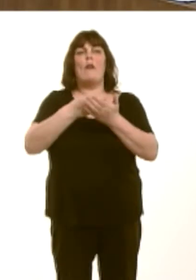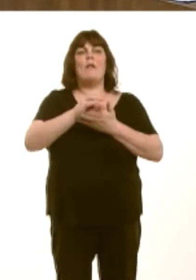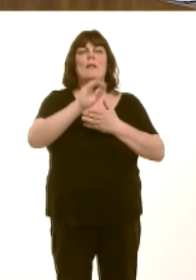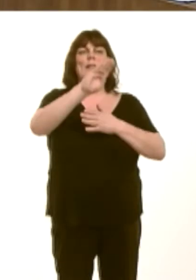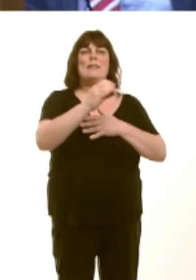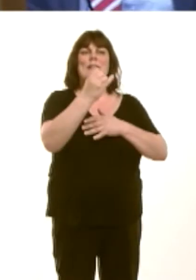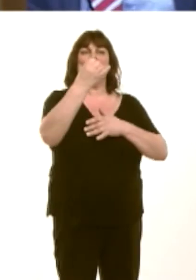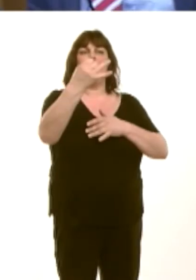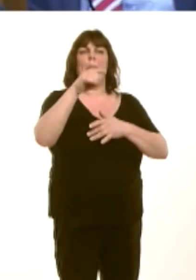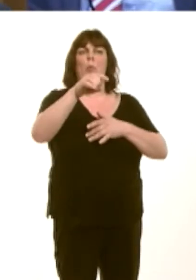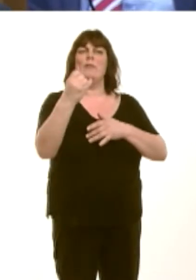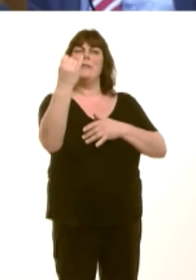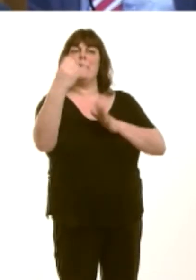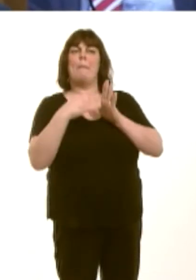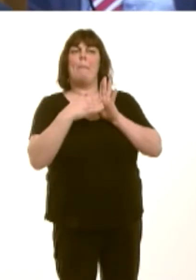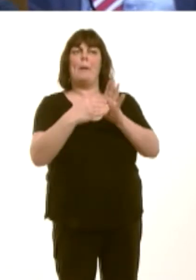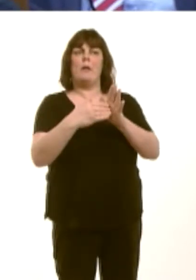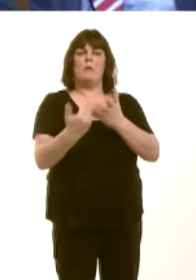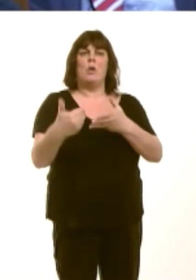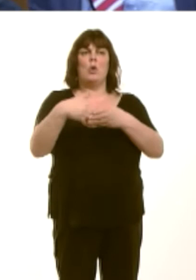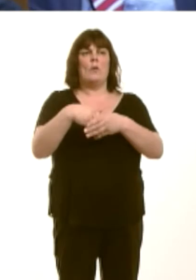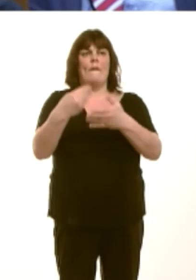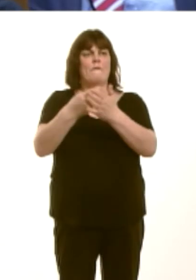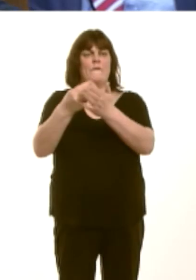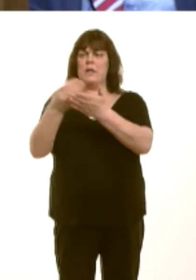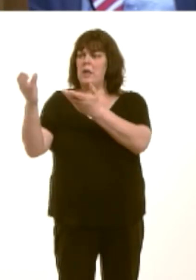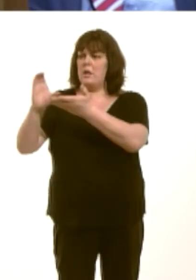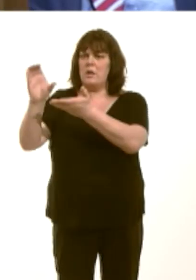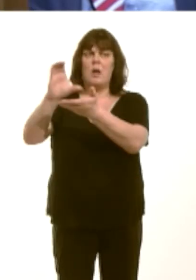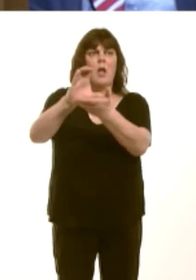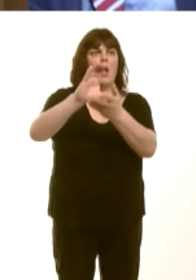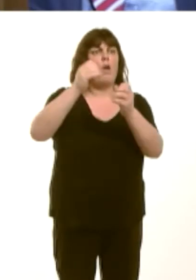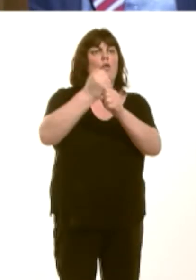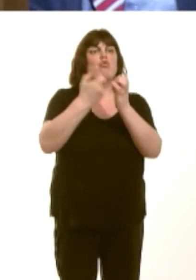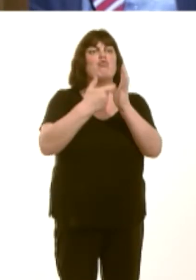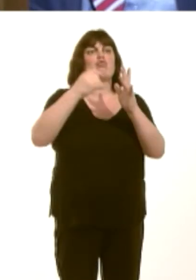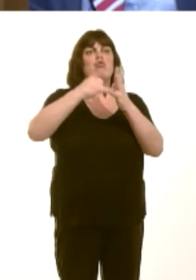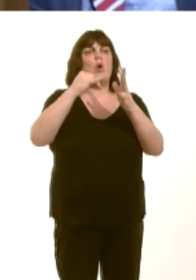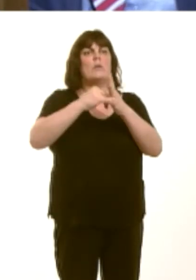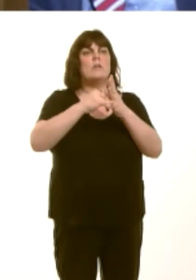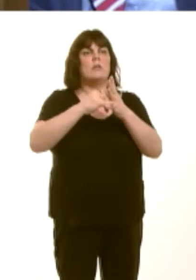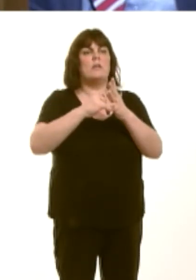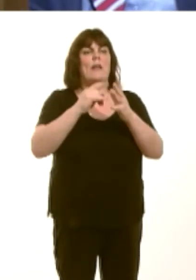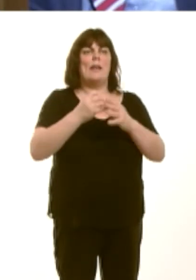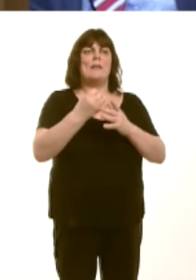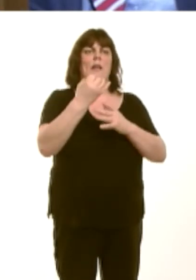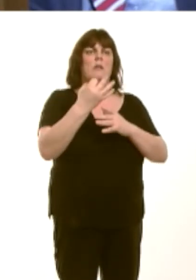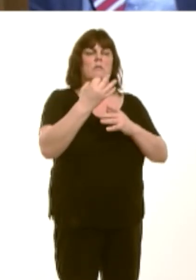Including funding from other sources, Powysís gross budgeted expenditure on schools is £108.8 million.